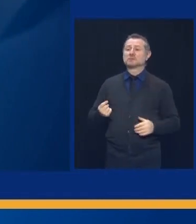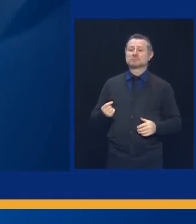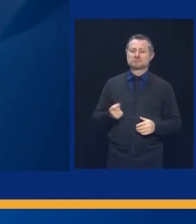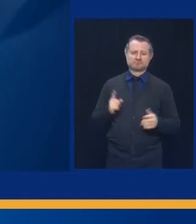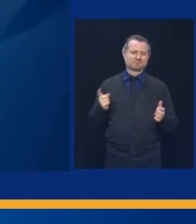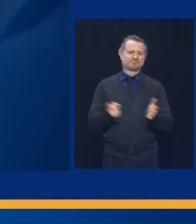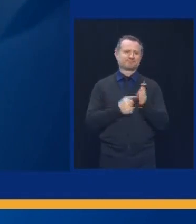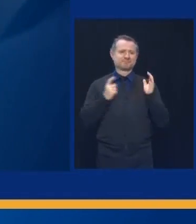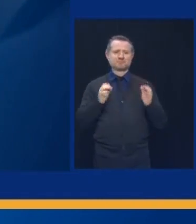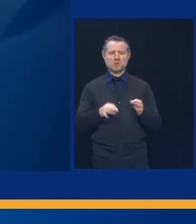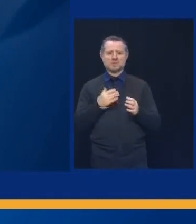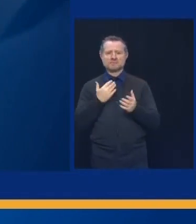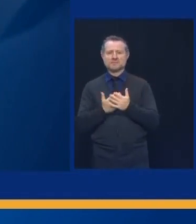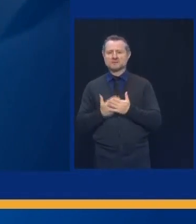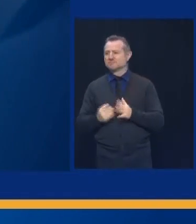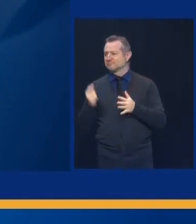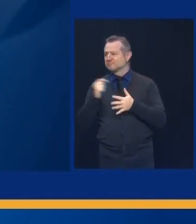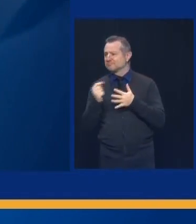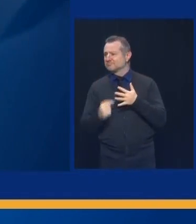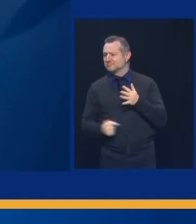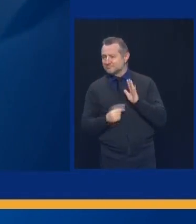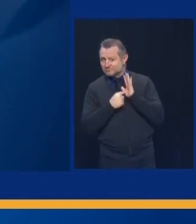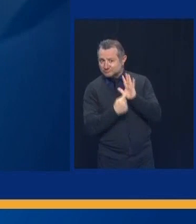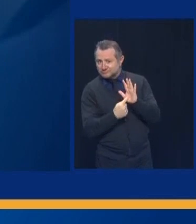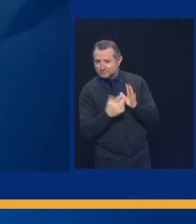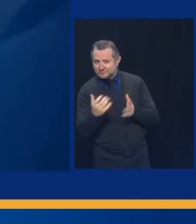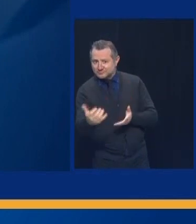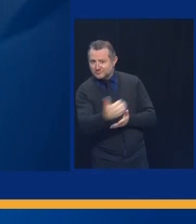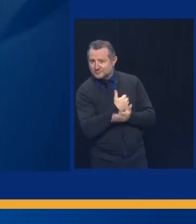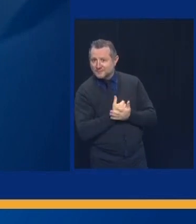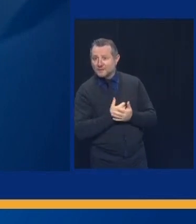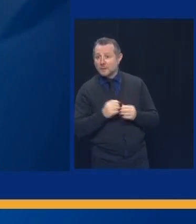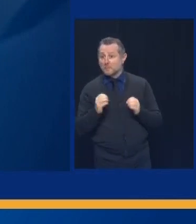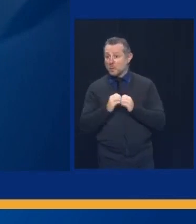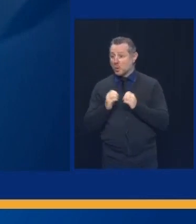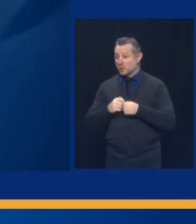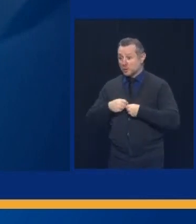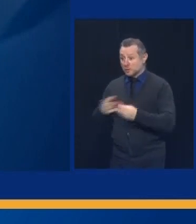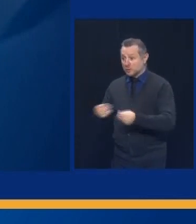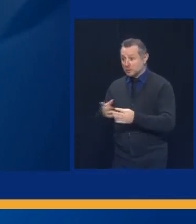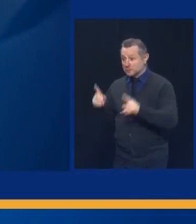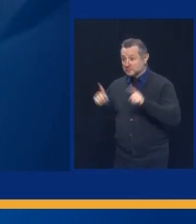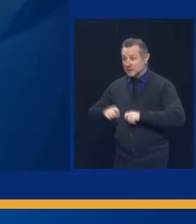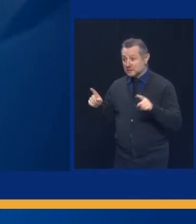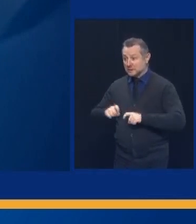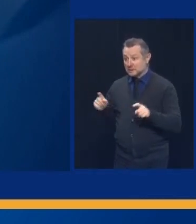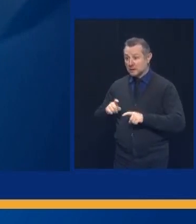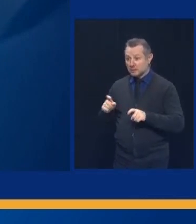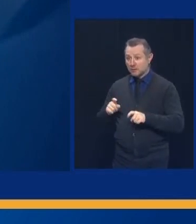MORE FOCUSED ATTACKS, BUT IT STARTS WITH MORE TESTING, BECAUSE YOU NEED THE FACTS.